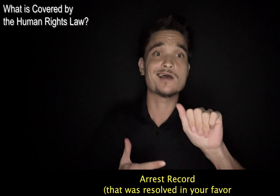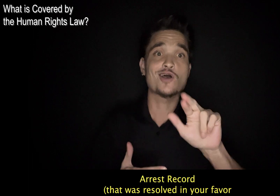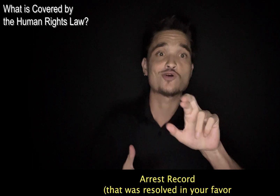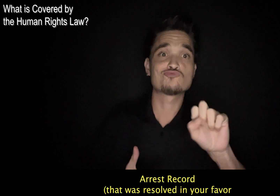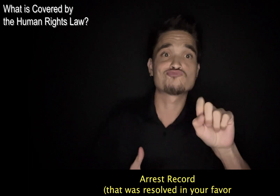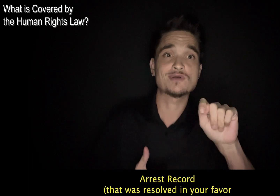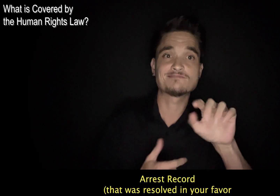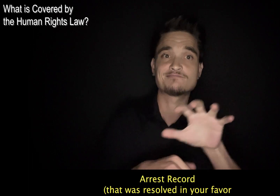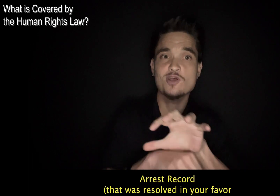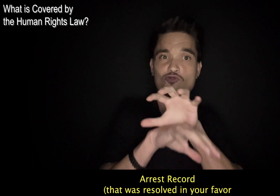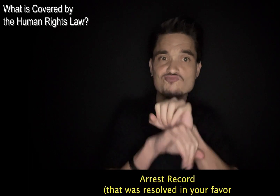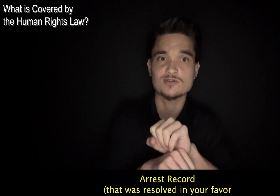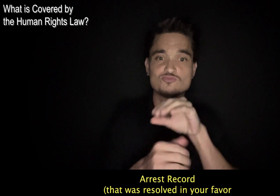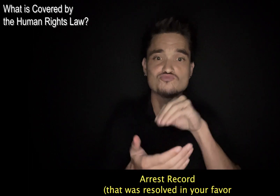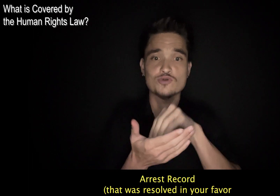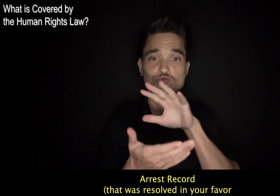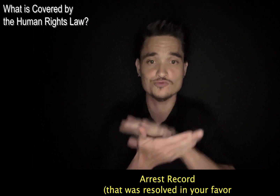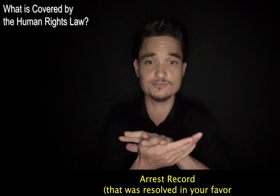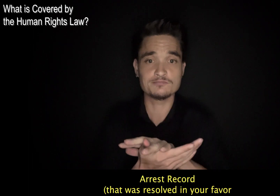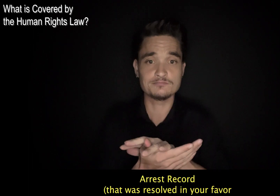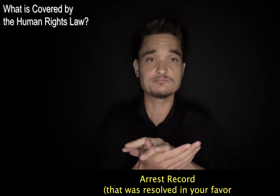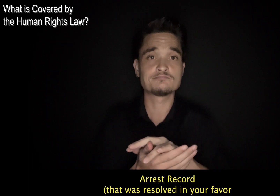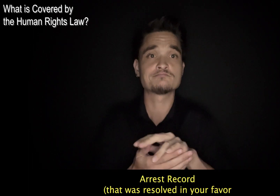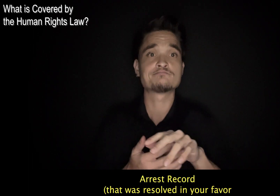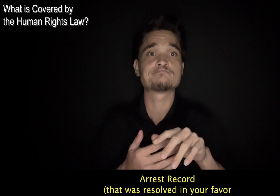Arrest Record (that was resolved in your favor